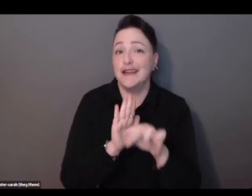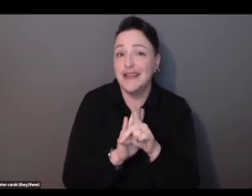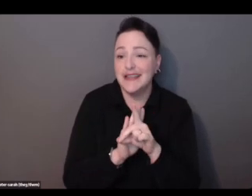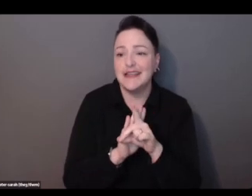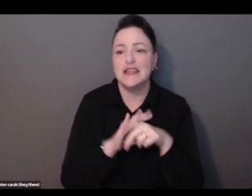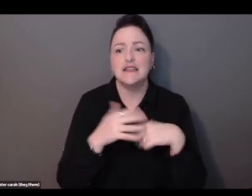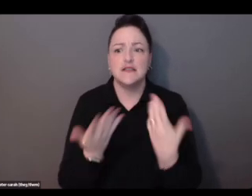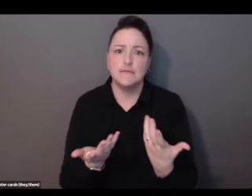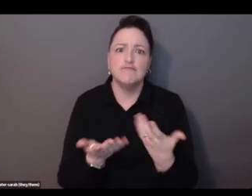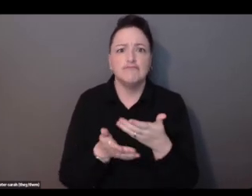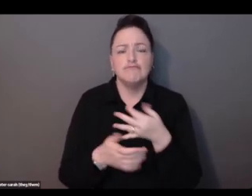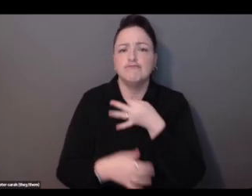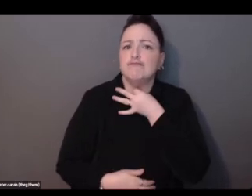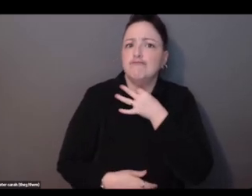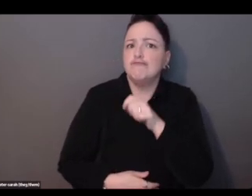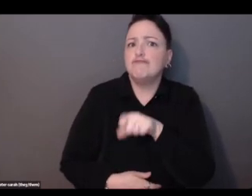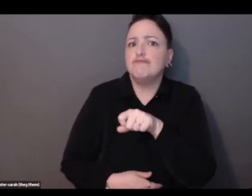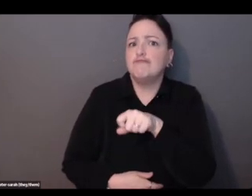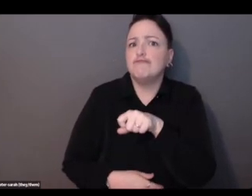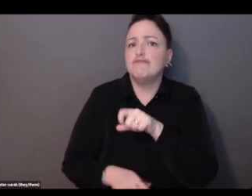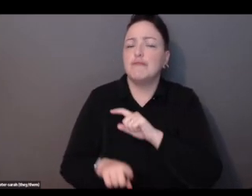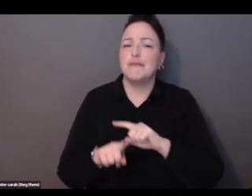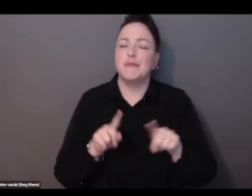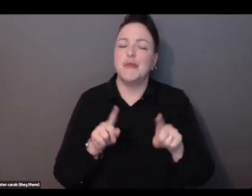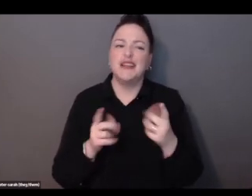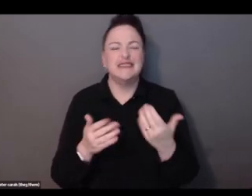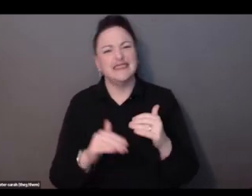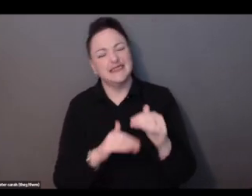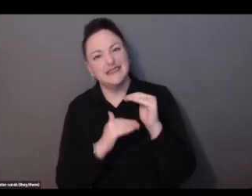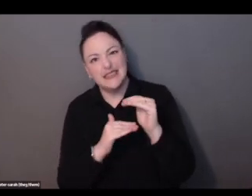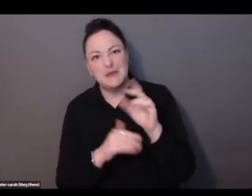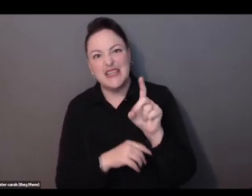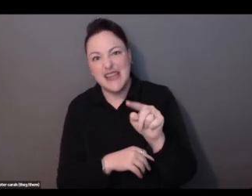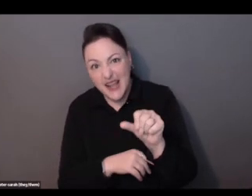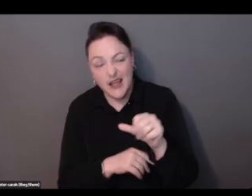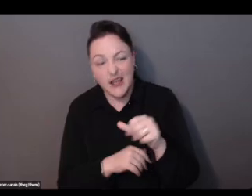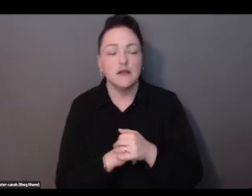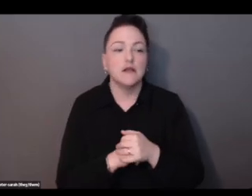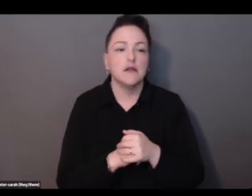This can be helpful if you have questions. Then if this doesn't answer your questions,